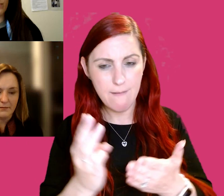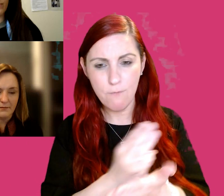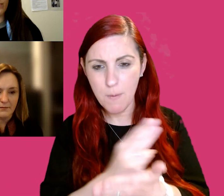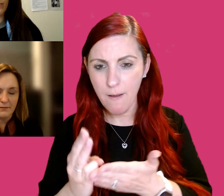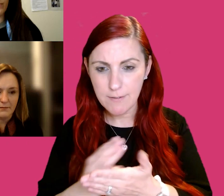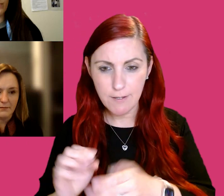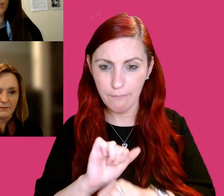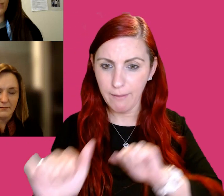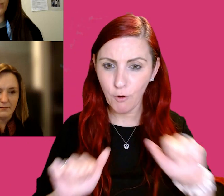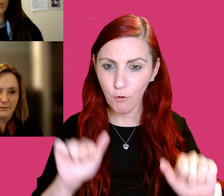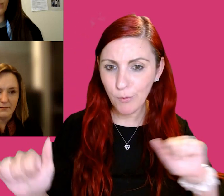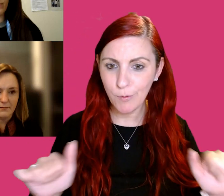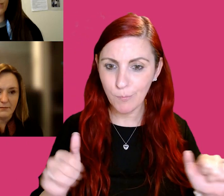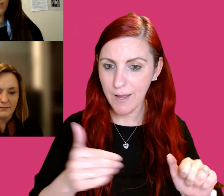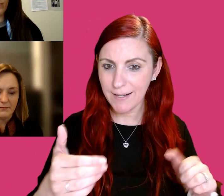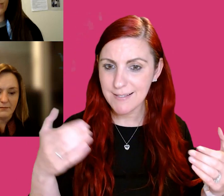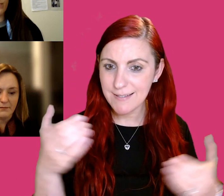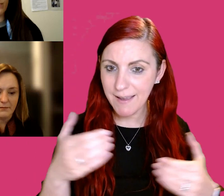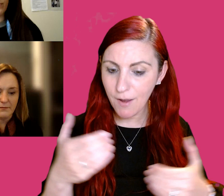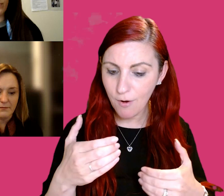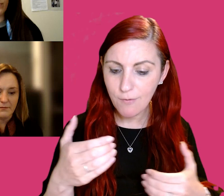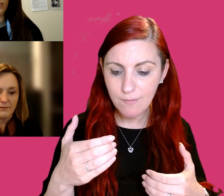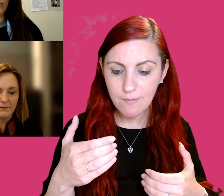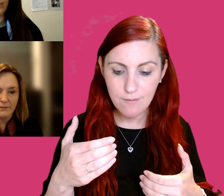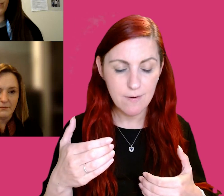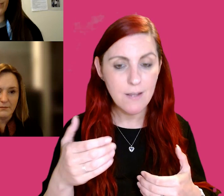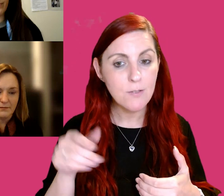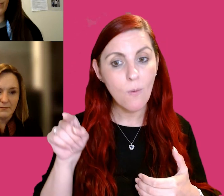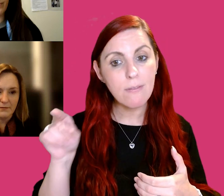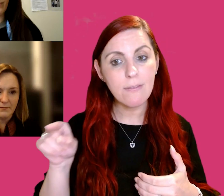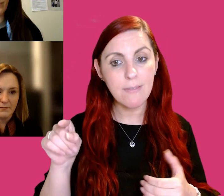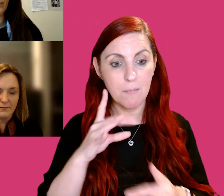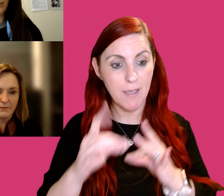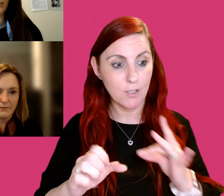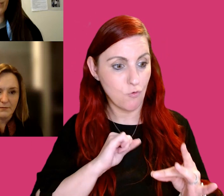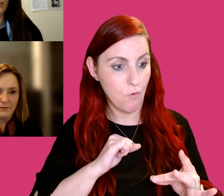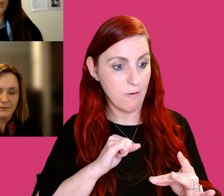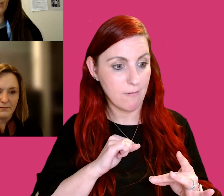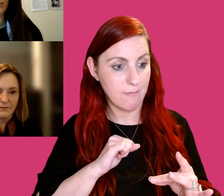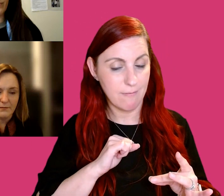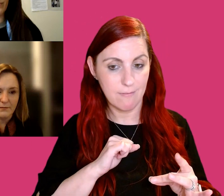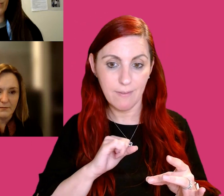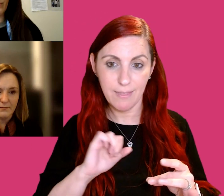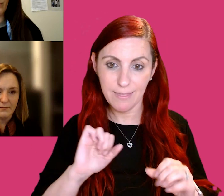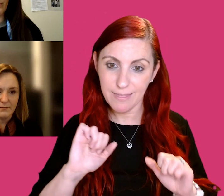of their Pregnancy Care so and they make it their business as a general rule they make it their